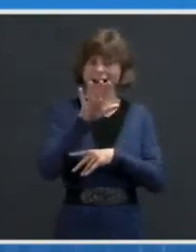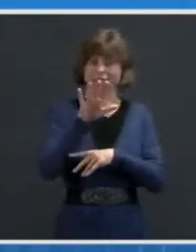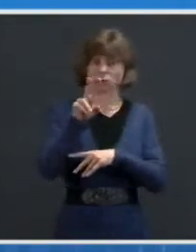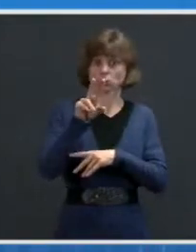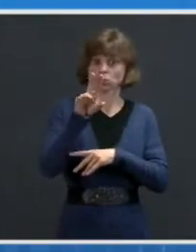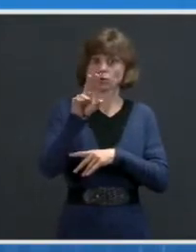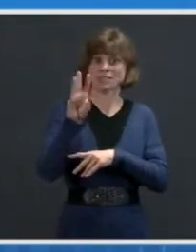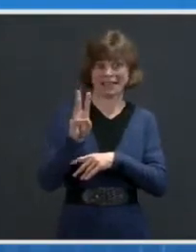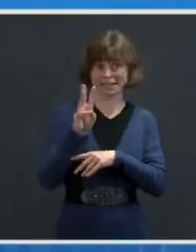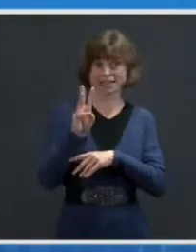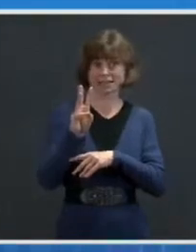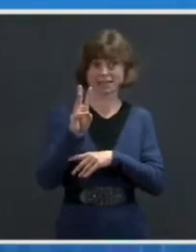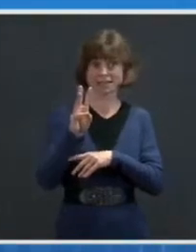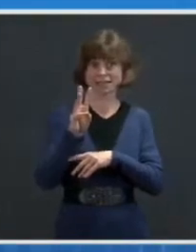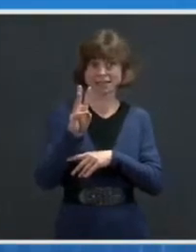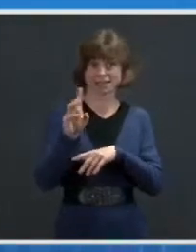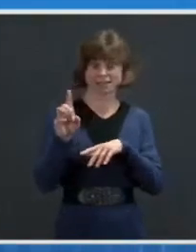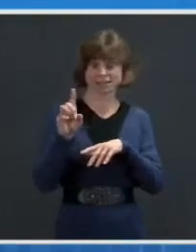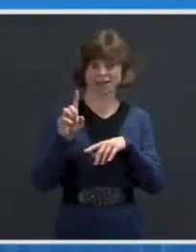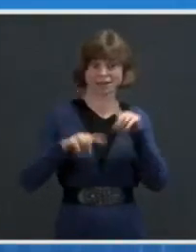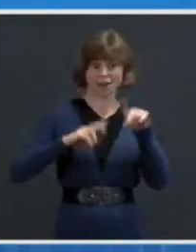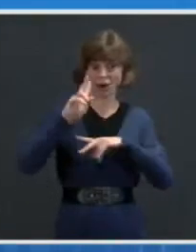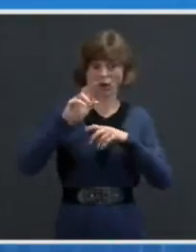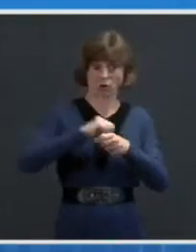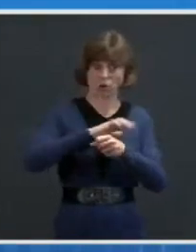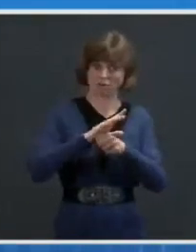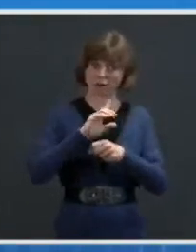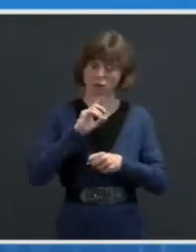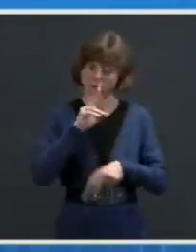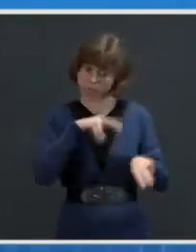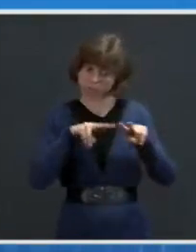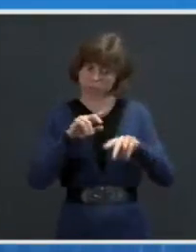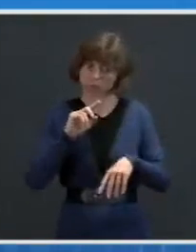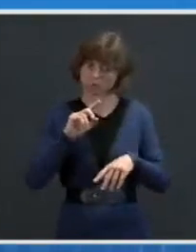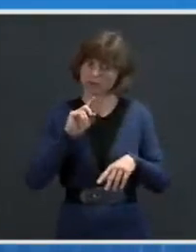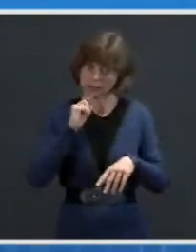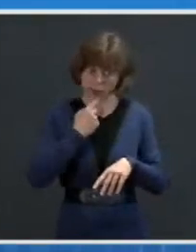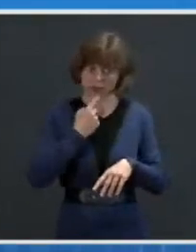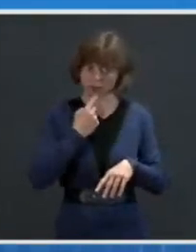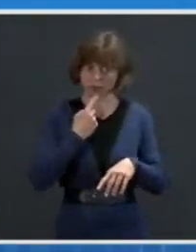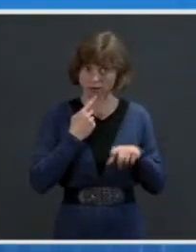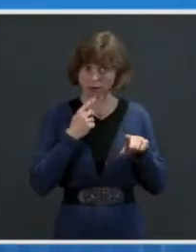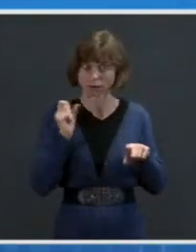TAKING THE NEW YEAR VARIANT VERY